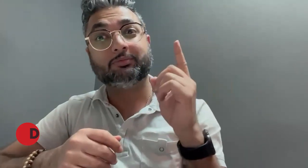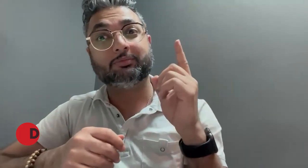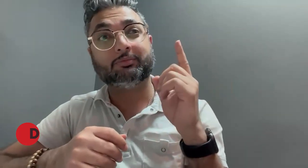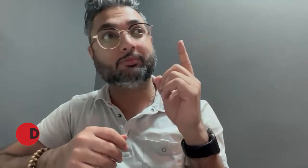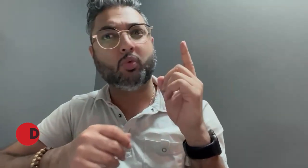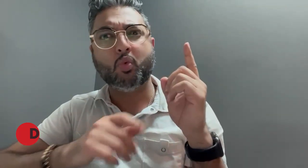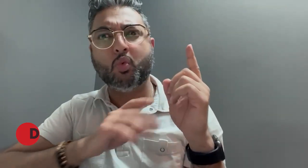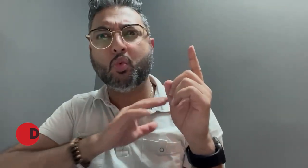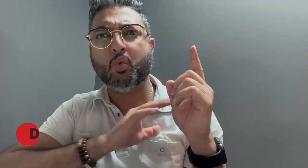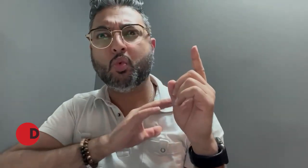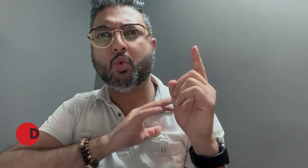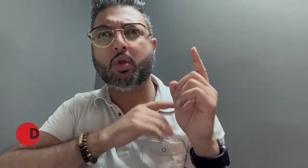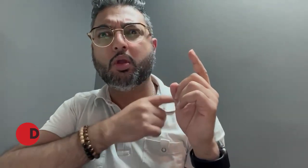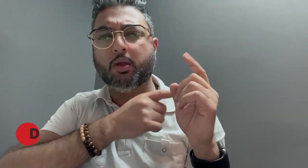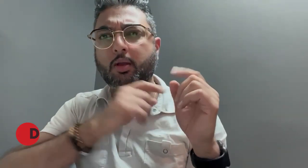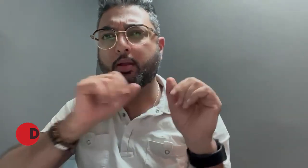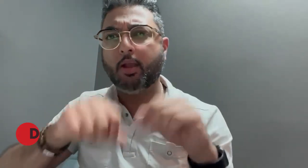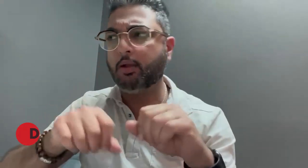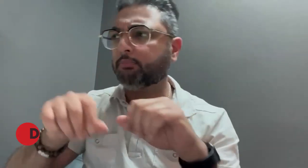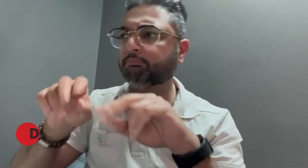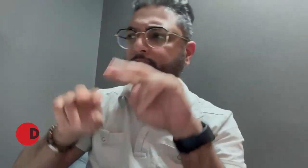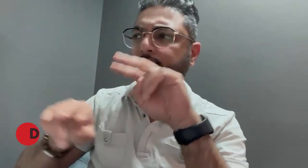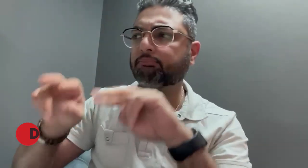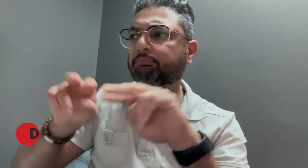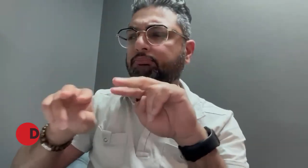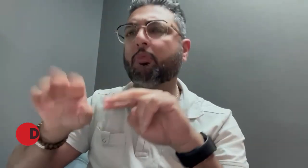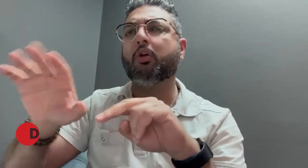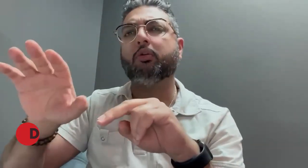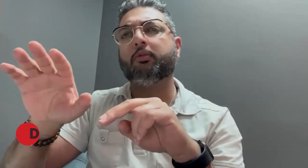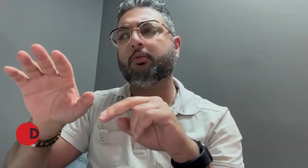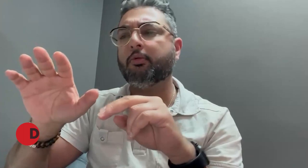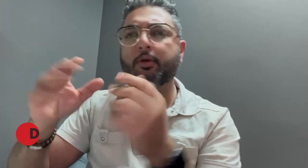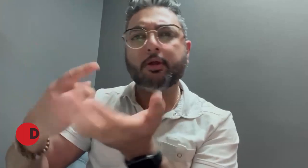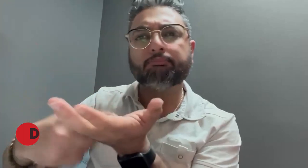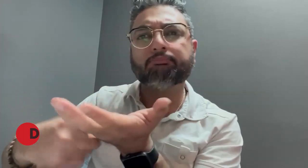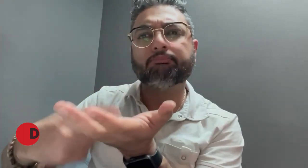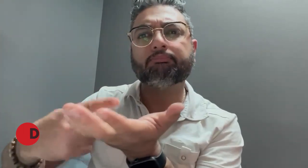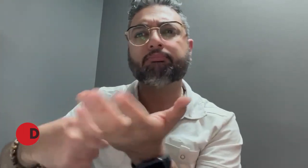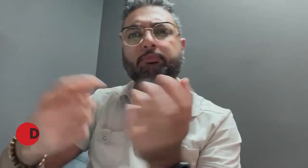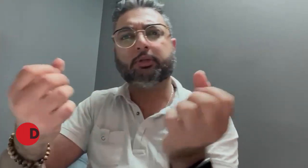When a Deaf manager comes in, it presents an opportunity to observe,